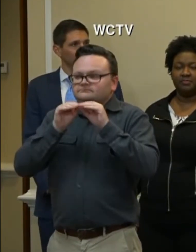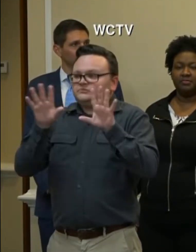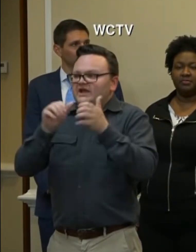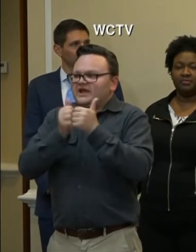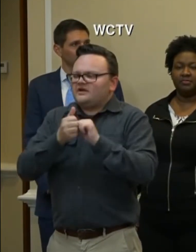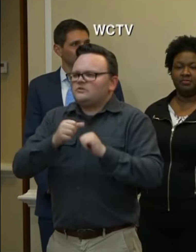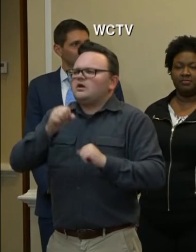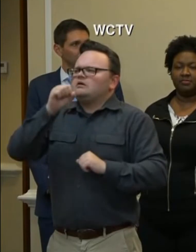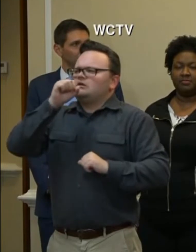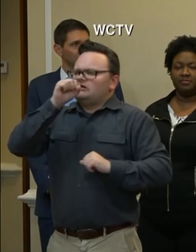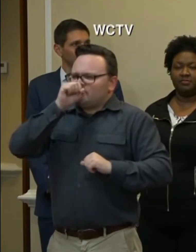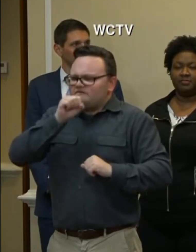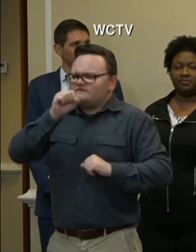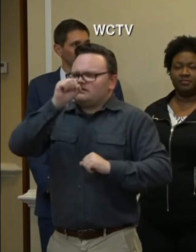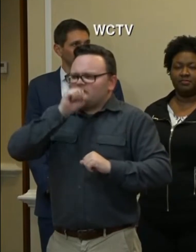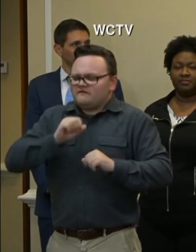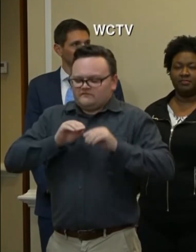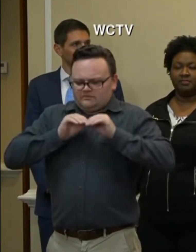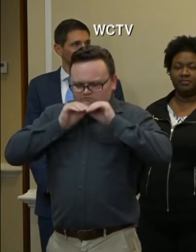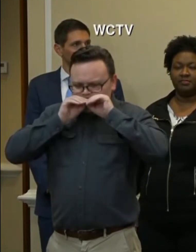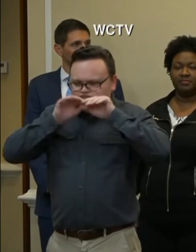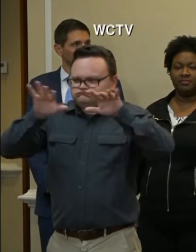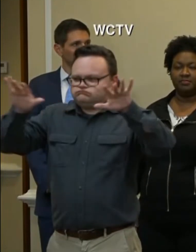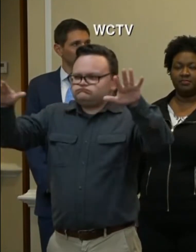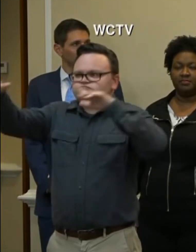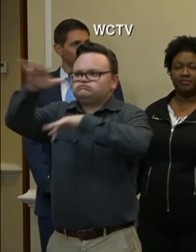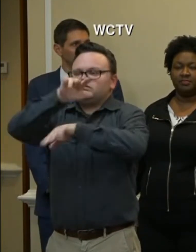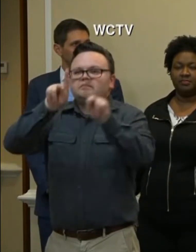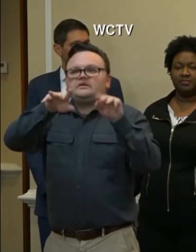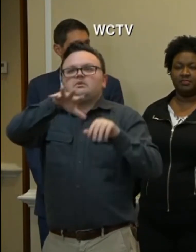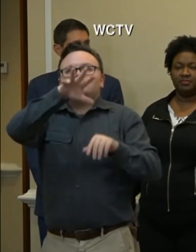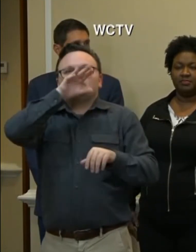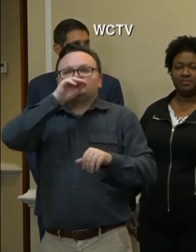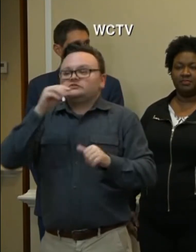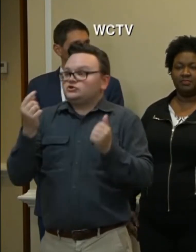measures are what will continue to emphasize cover your cough stay at home